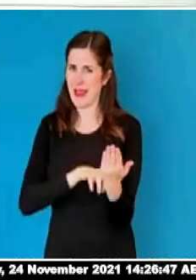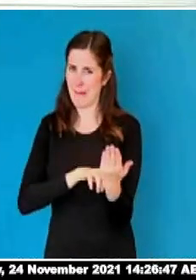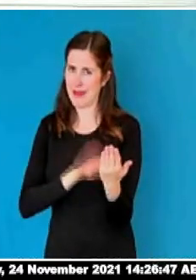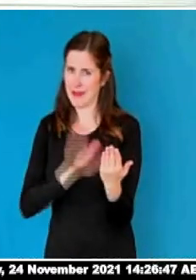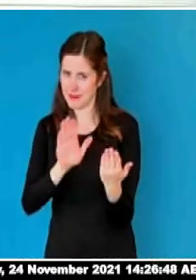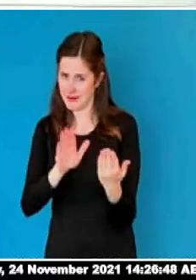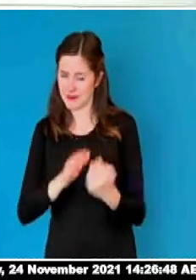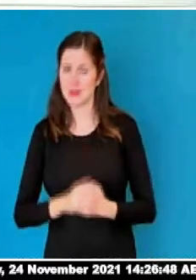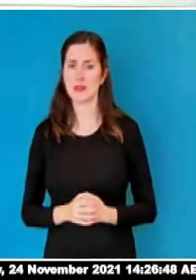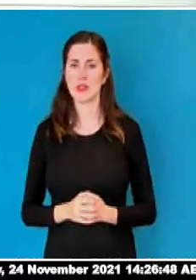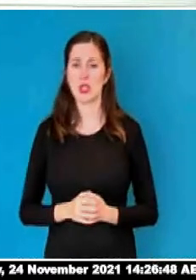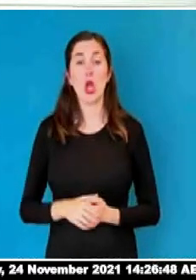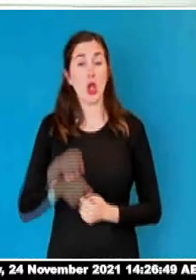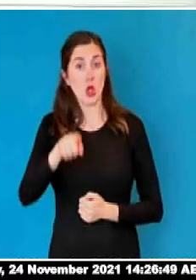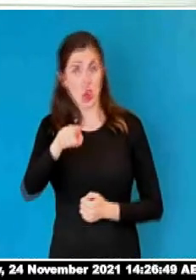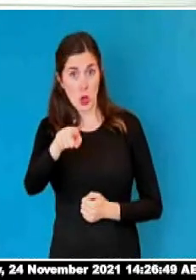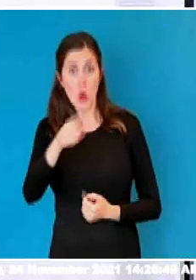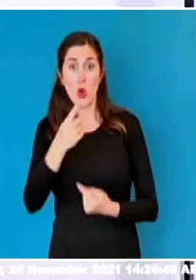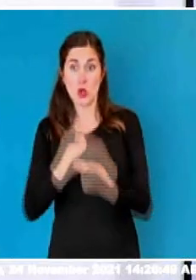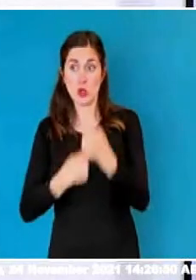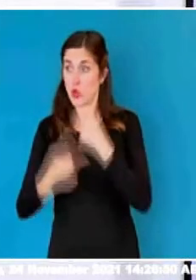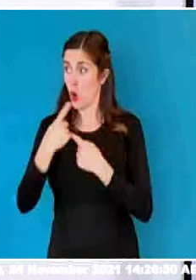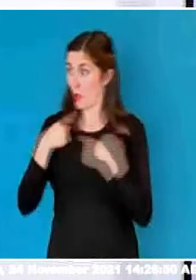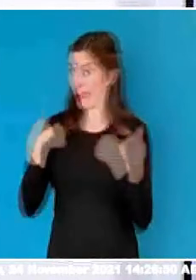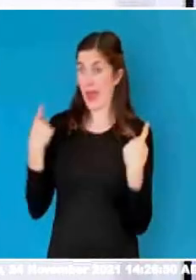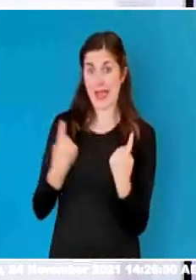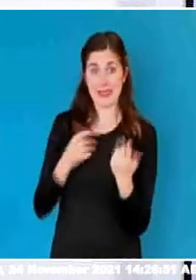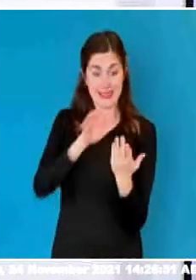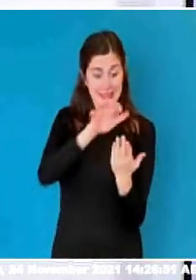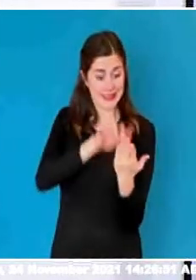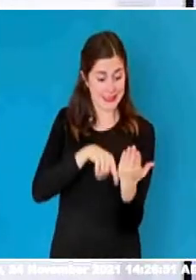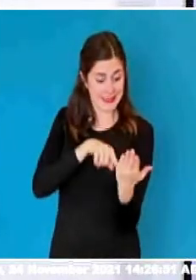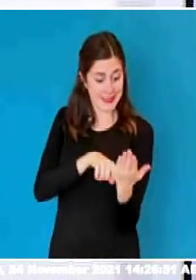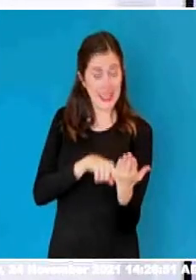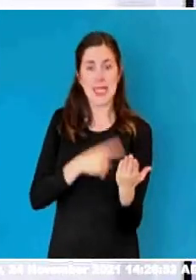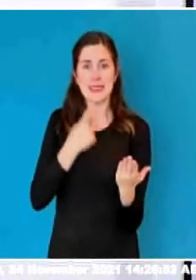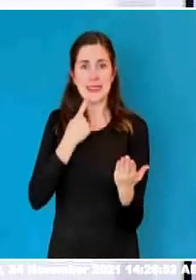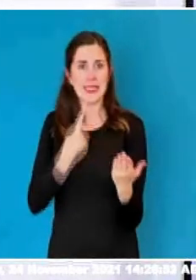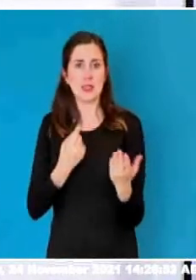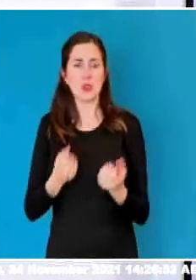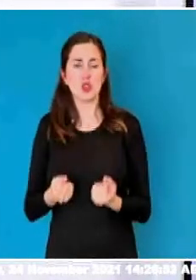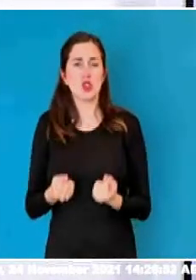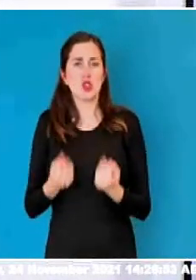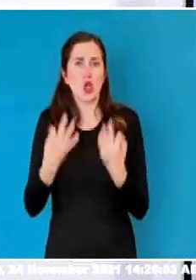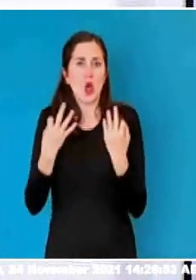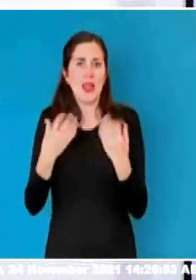You told the Royal Commission that there is no general proposition on an employer